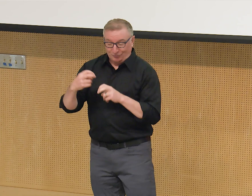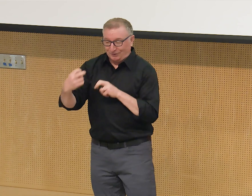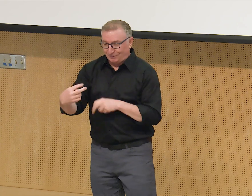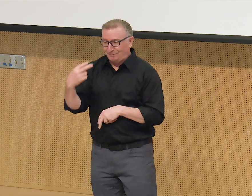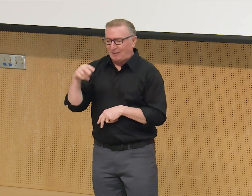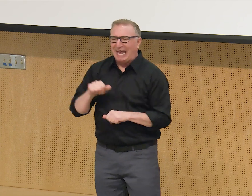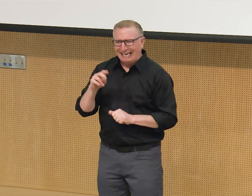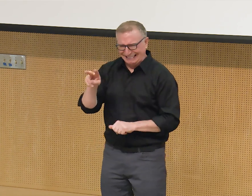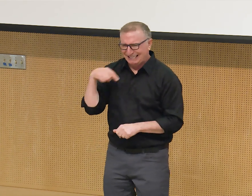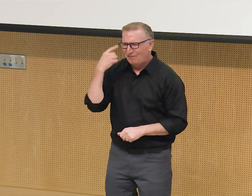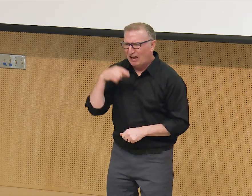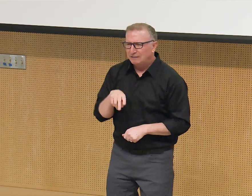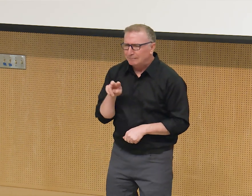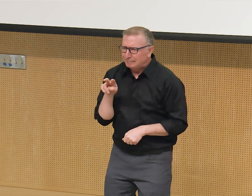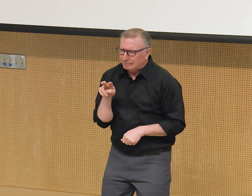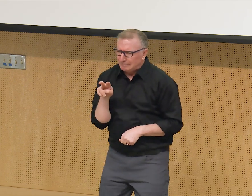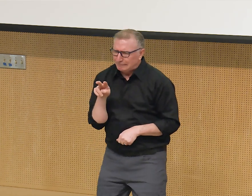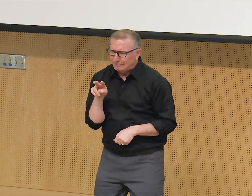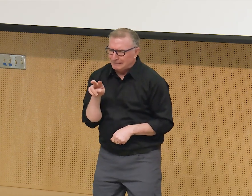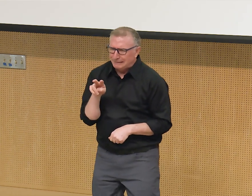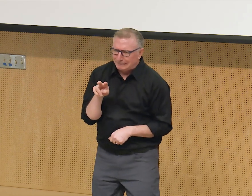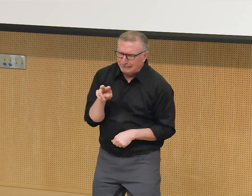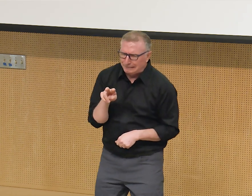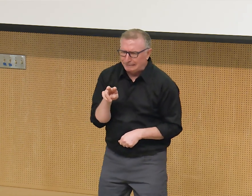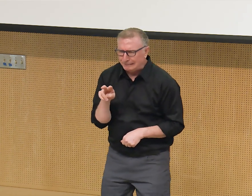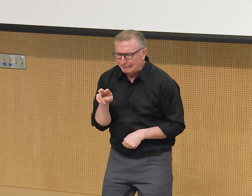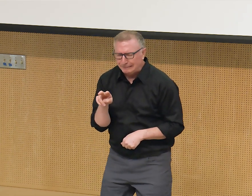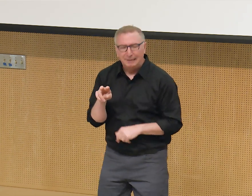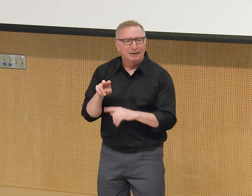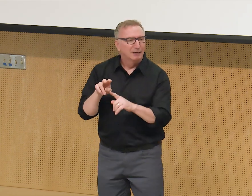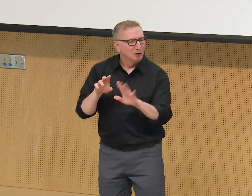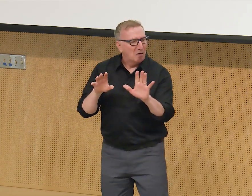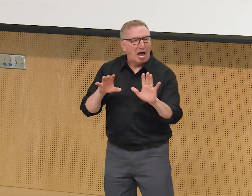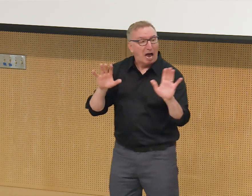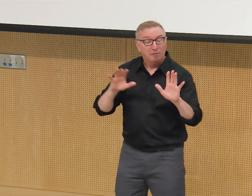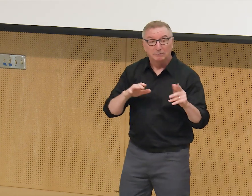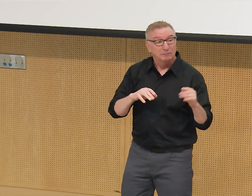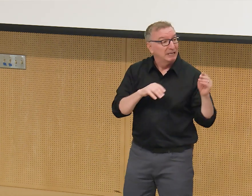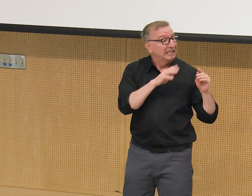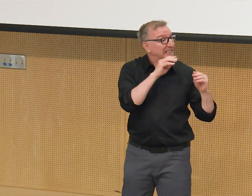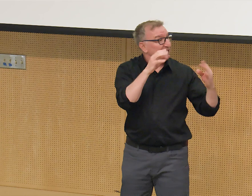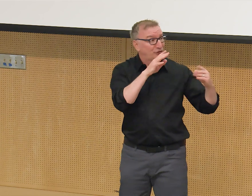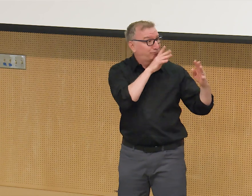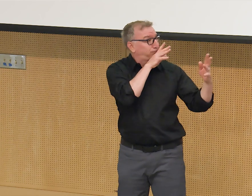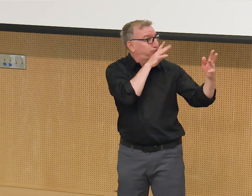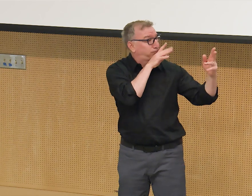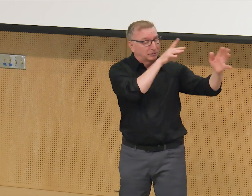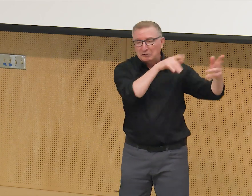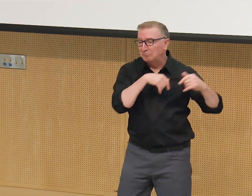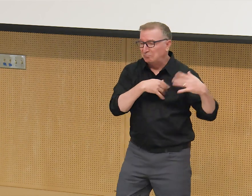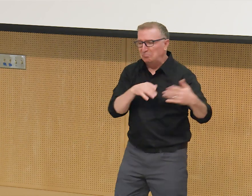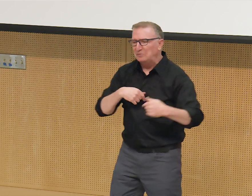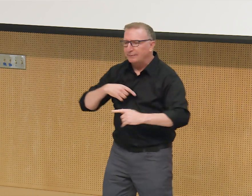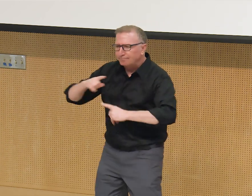And I remember the first Deaf student that I worked with, he was staring at me and he had this look on his face